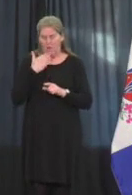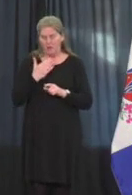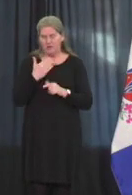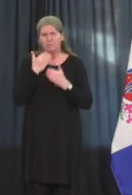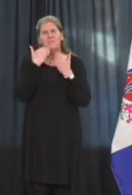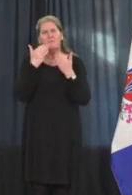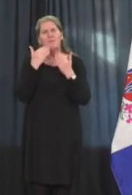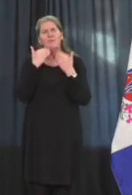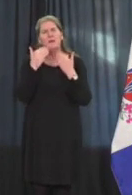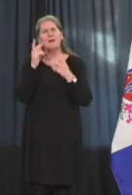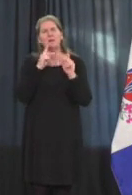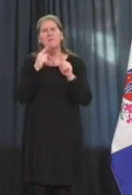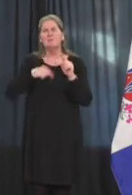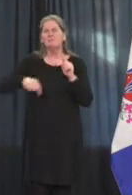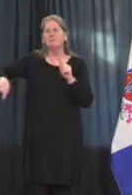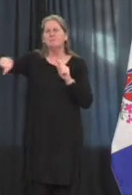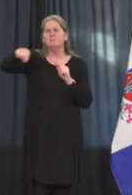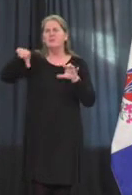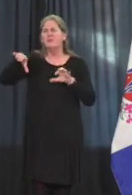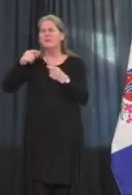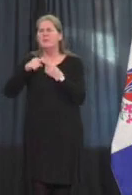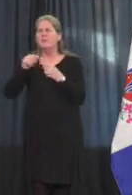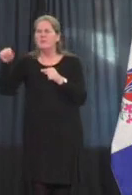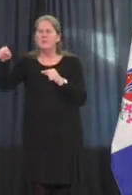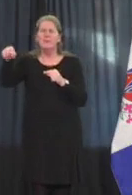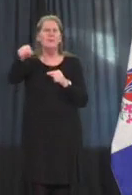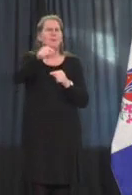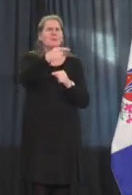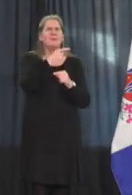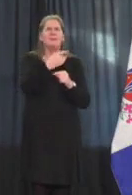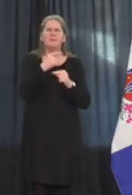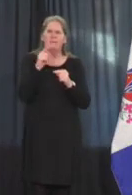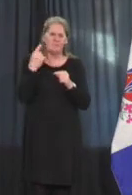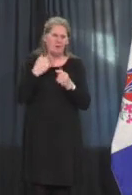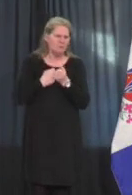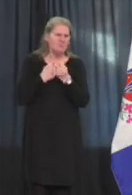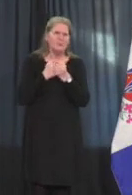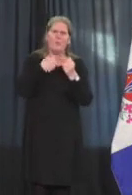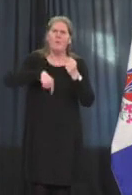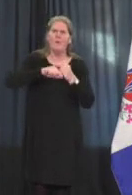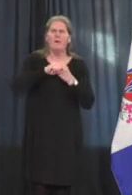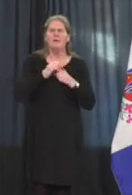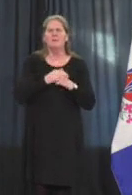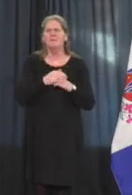PEOPLE BEHIND THE SCENES WORKING ON OUR BEHALF. MEMBERS OF THE PUBLIC SERVICE,